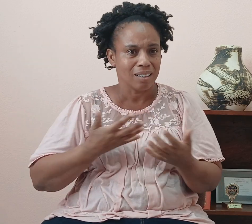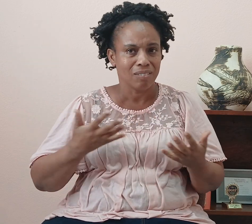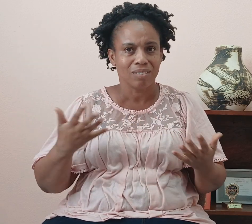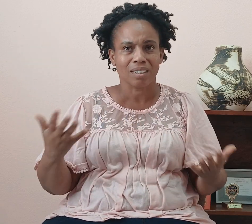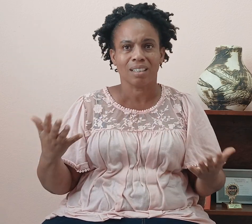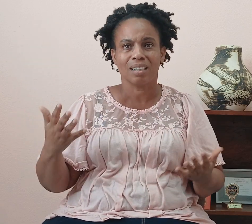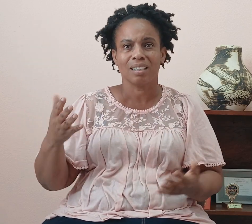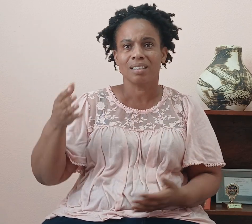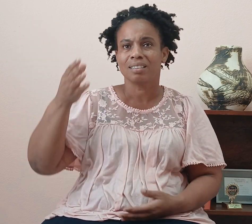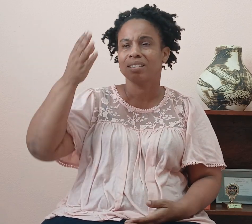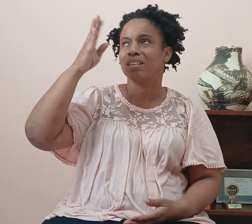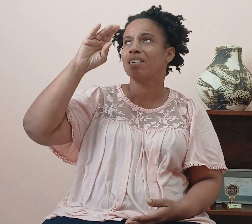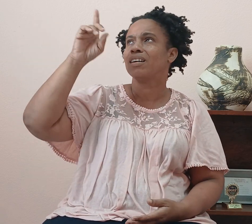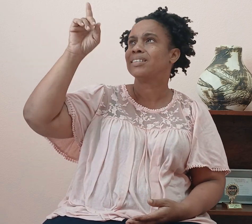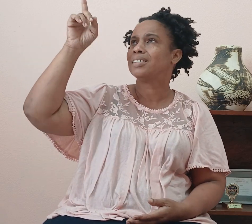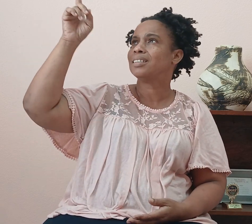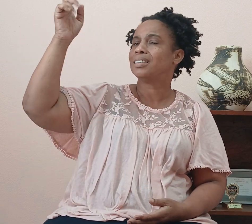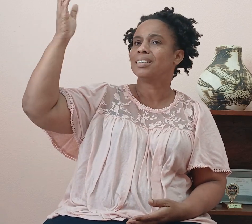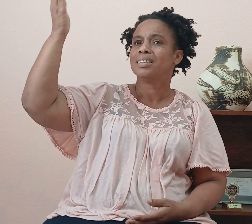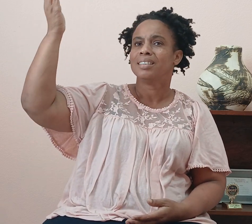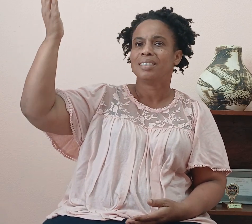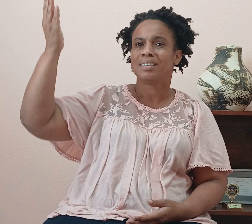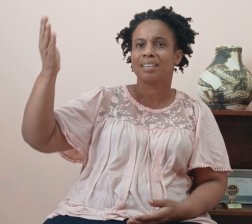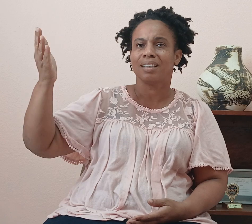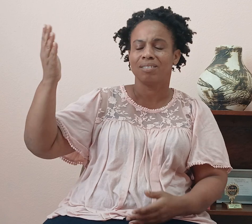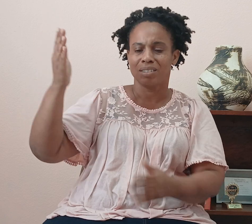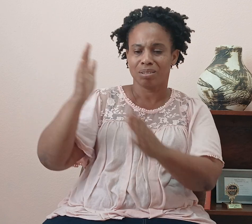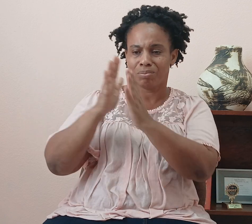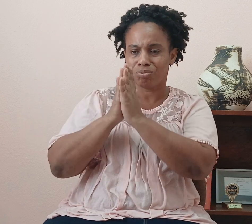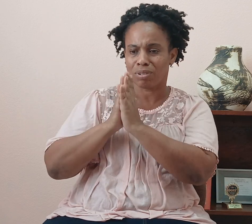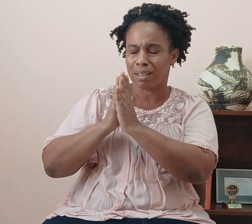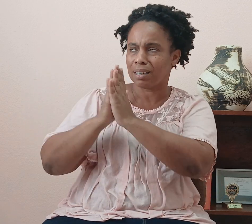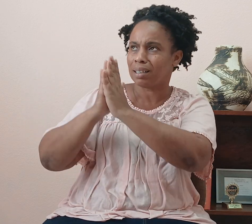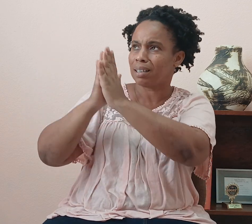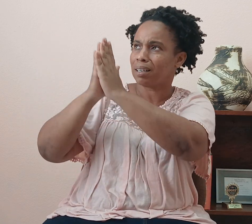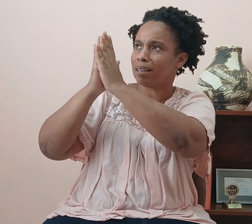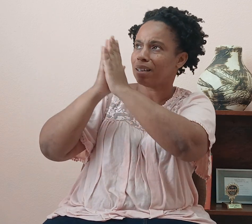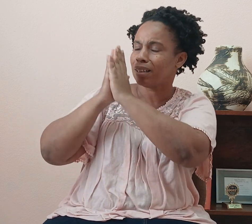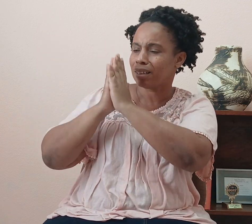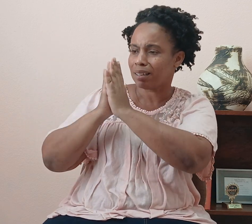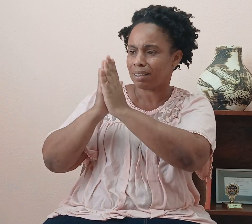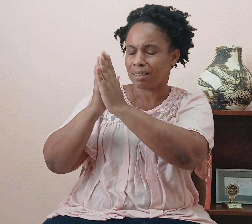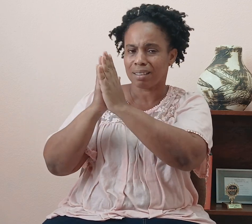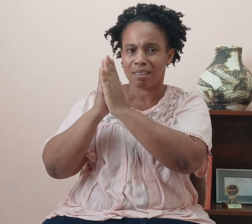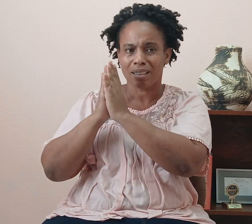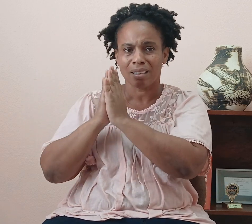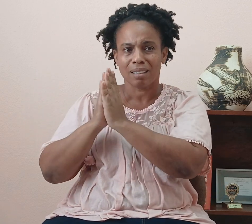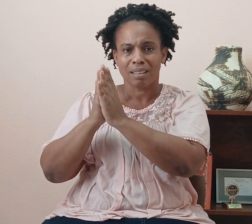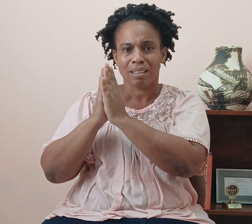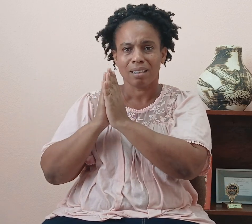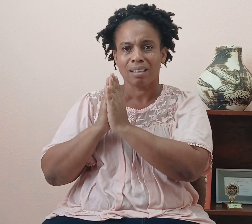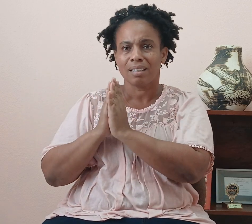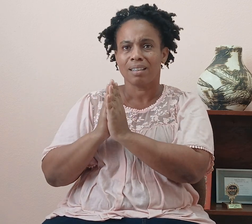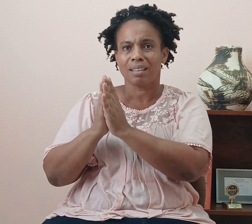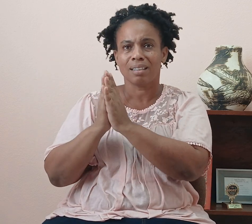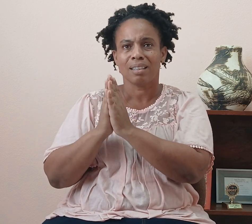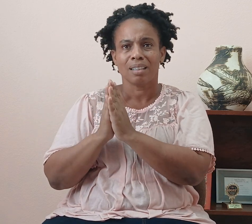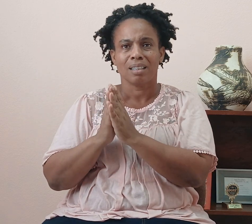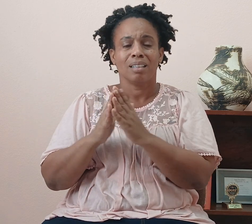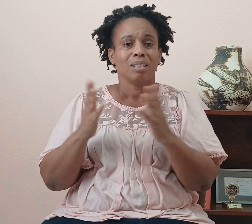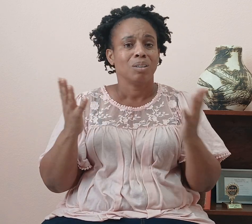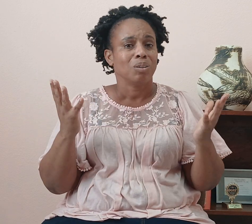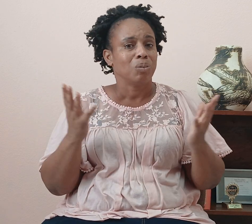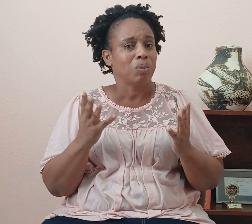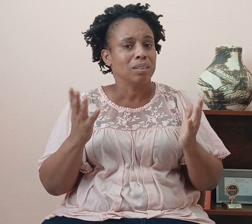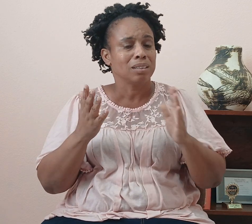everything to God in prayer! O what peace we often forfeit,